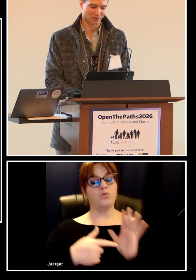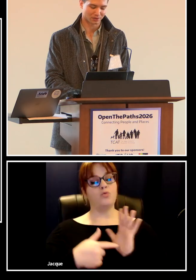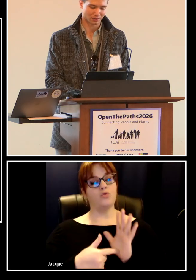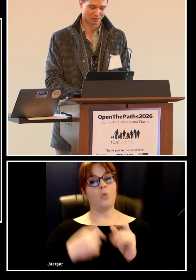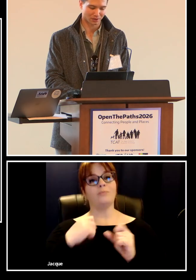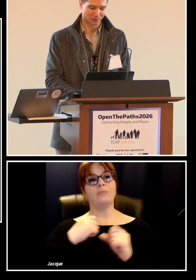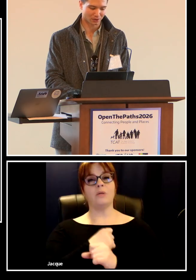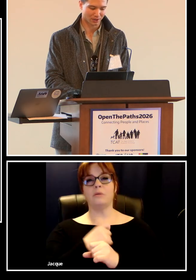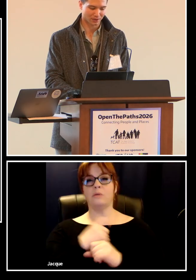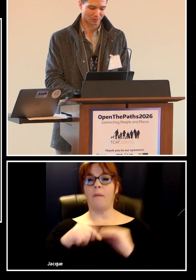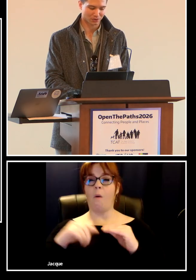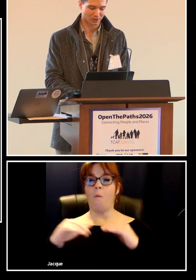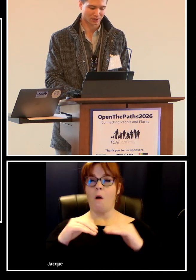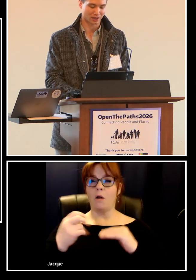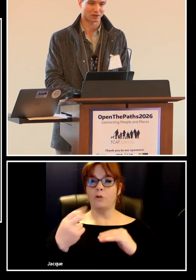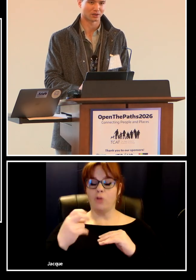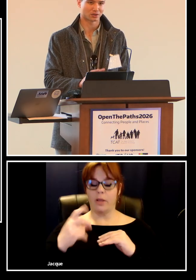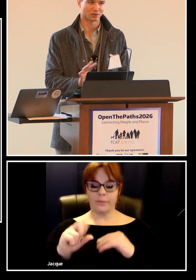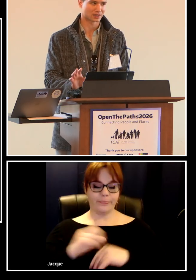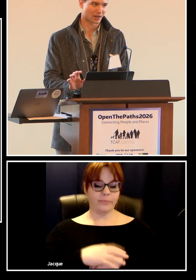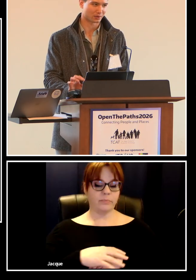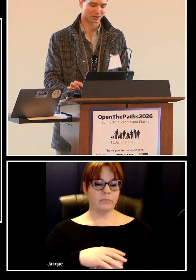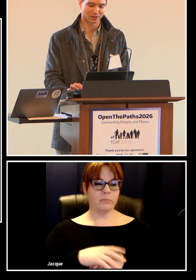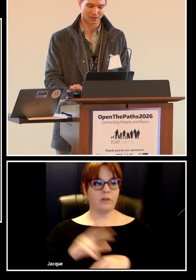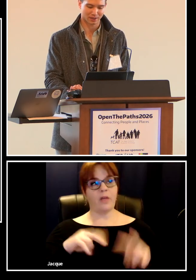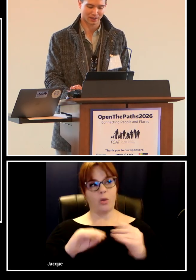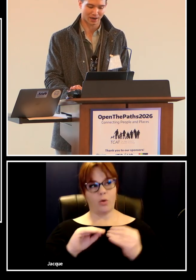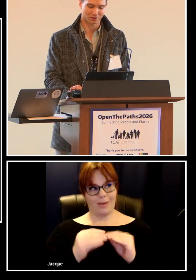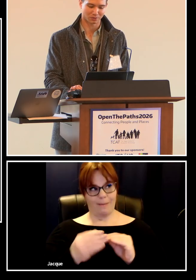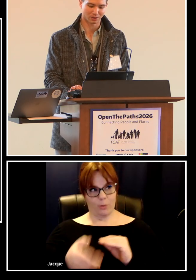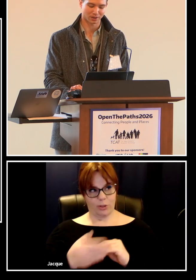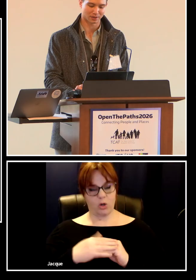generate. So if we look at the numbers here and I I'll show a slide with these after we look at